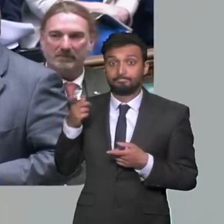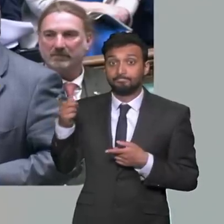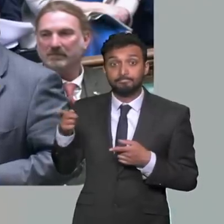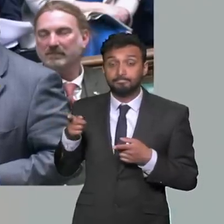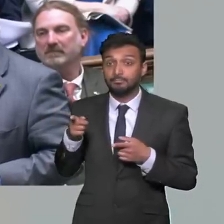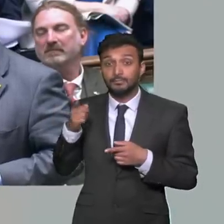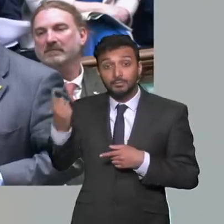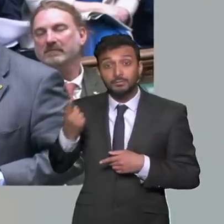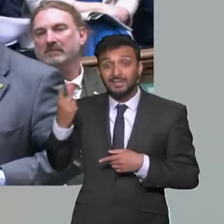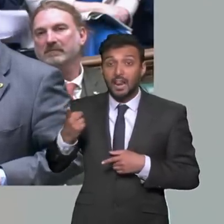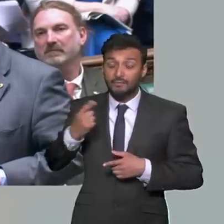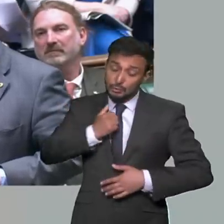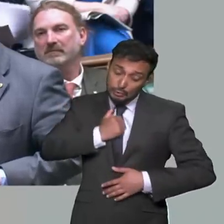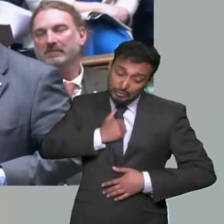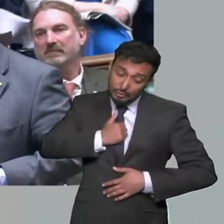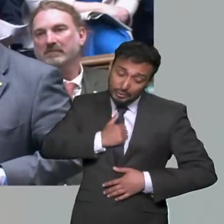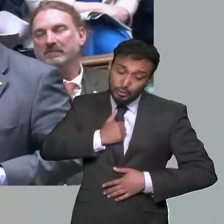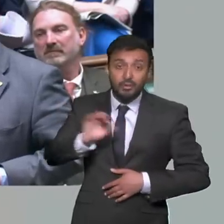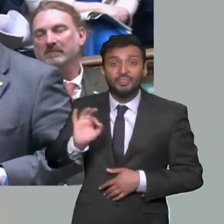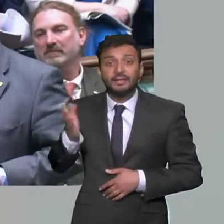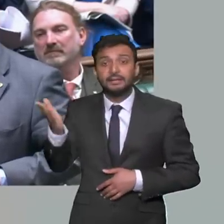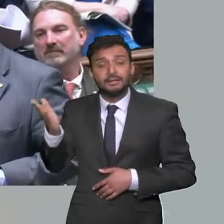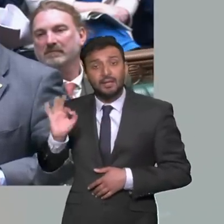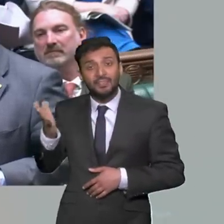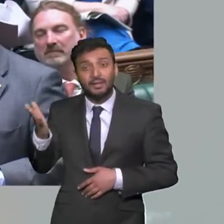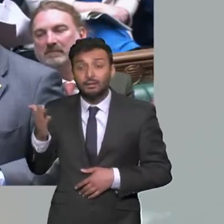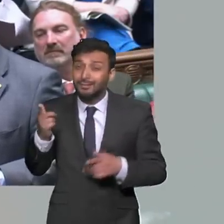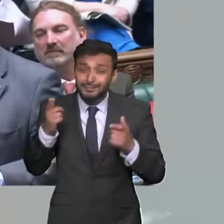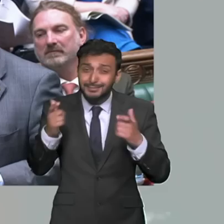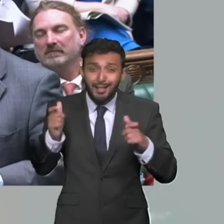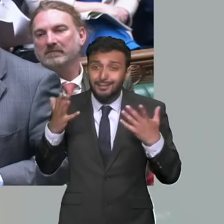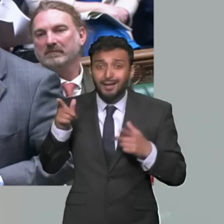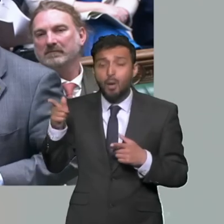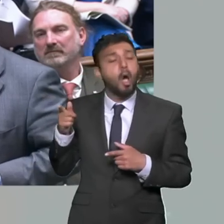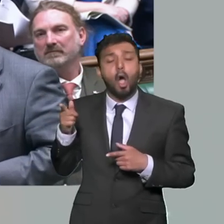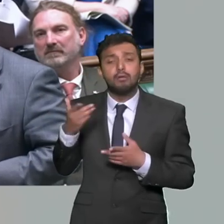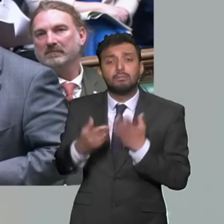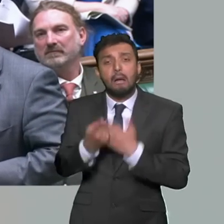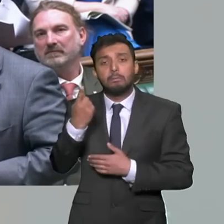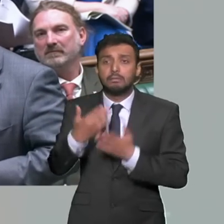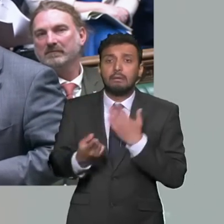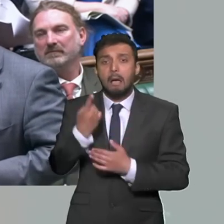He still refuses to even admit that there were parties and that he presided over them.